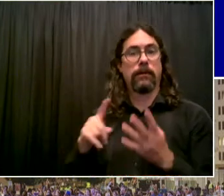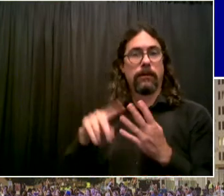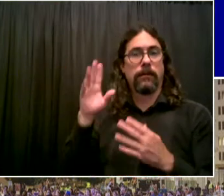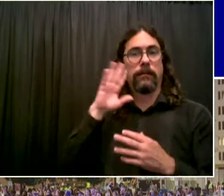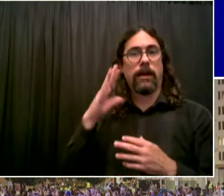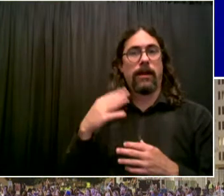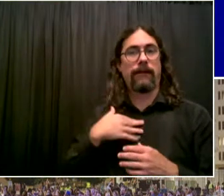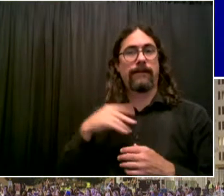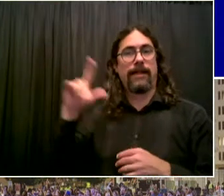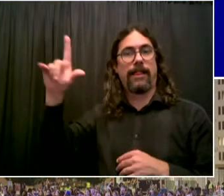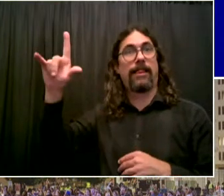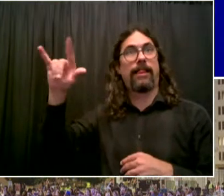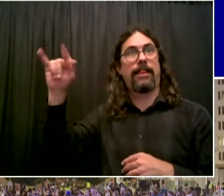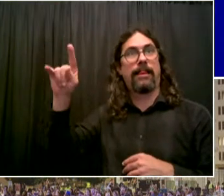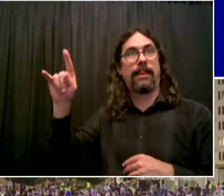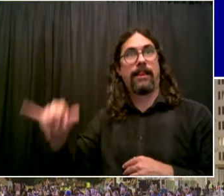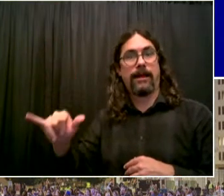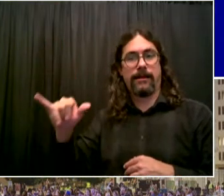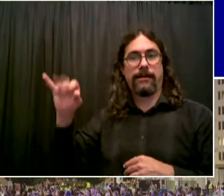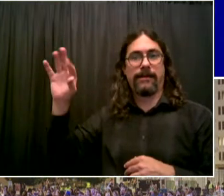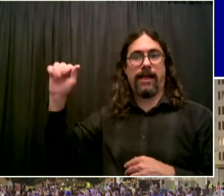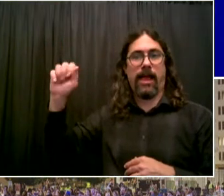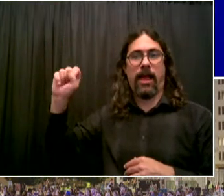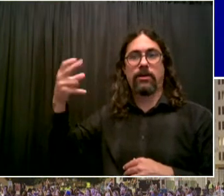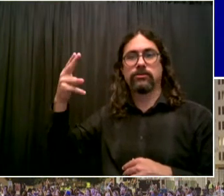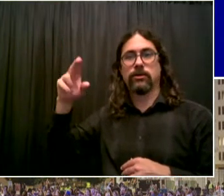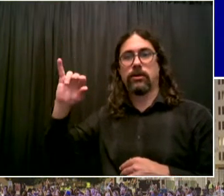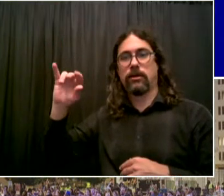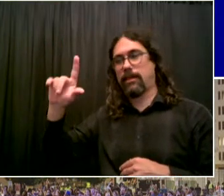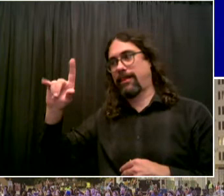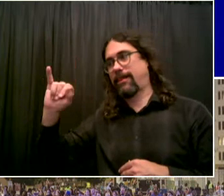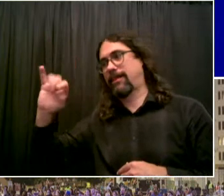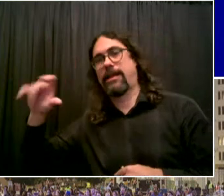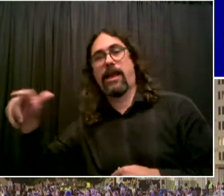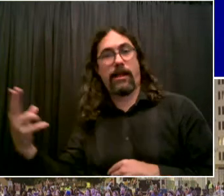LATIN FREESTYLE ARTISTS, JUDY